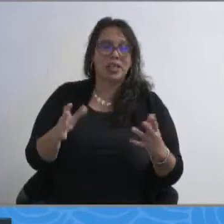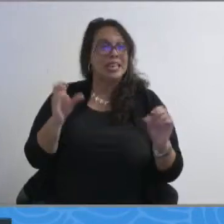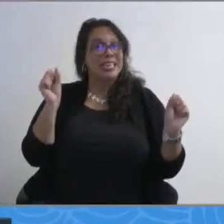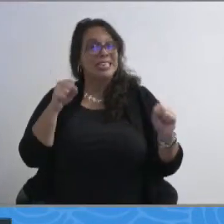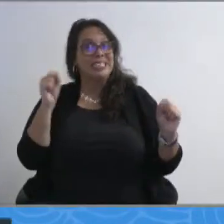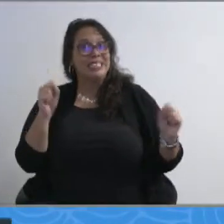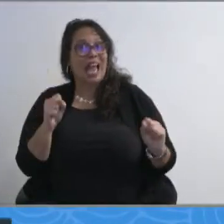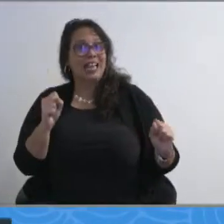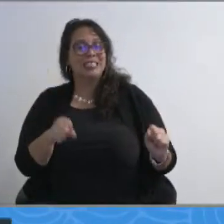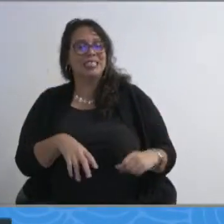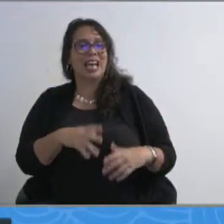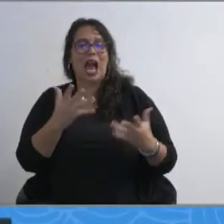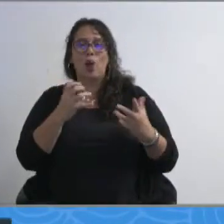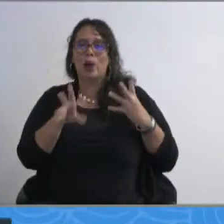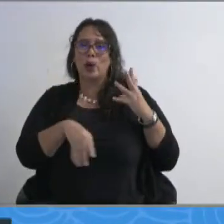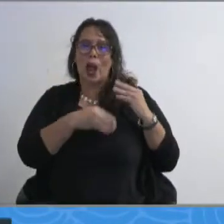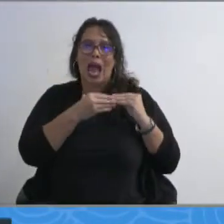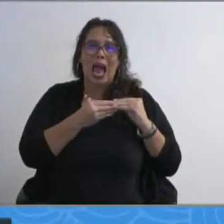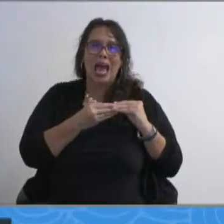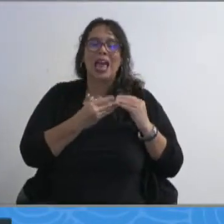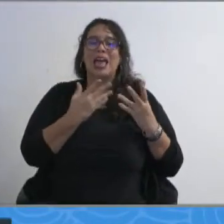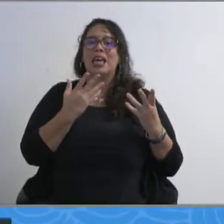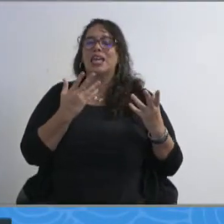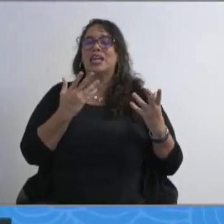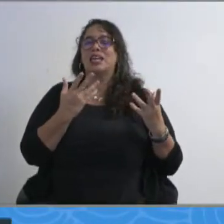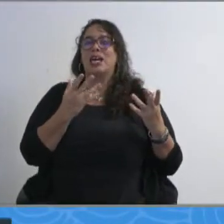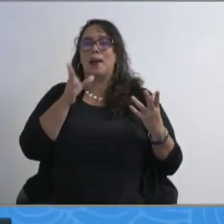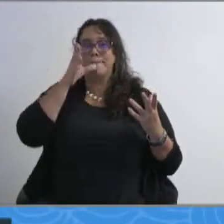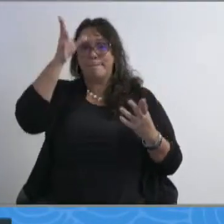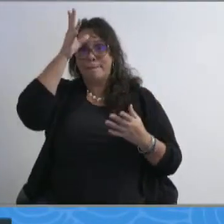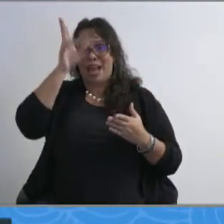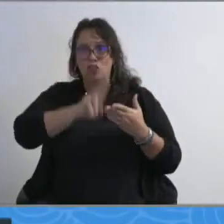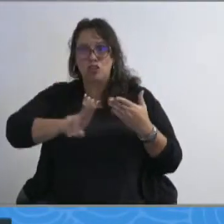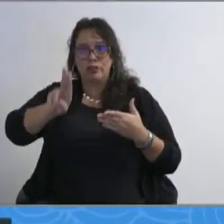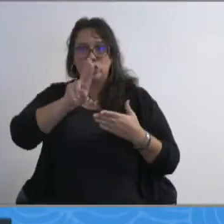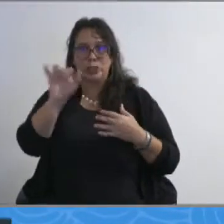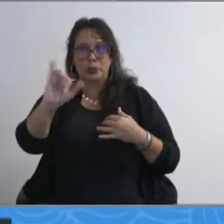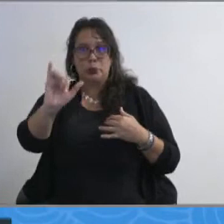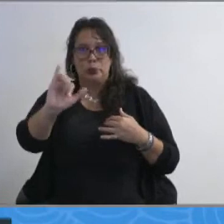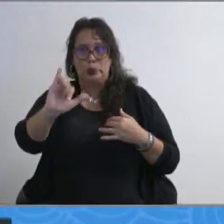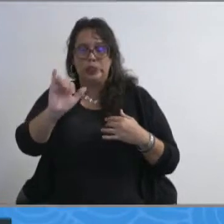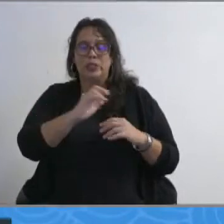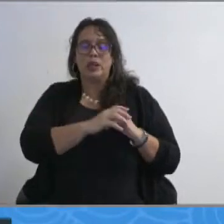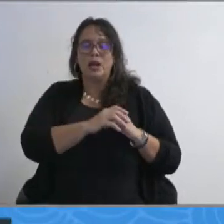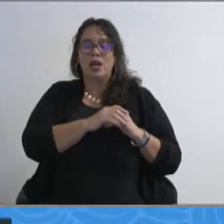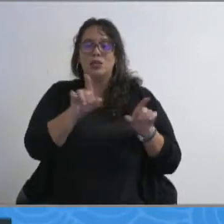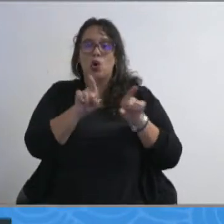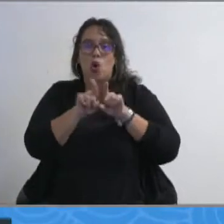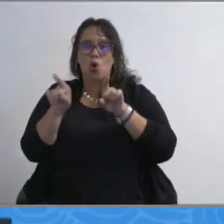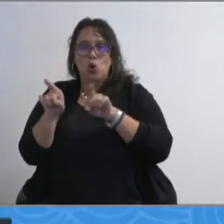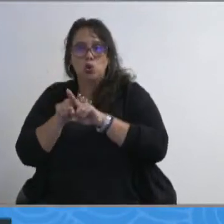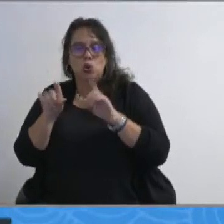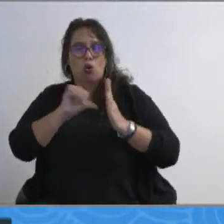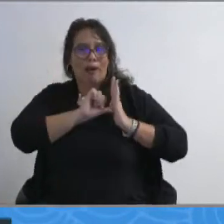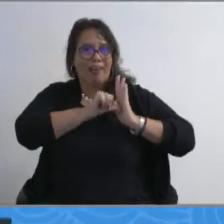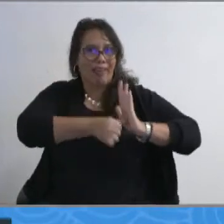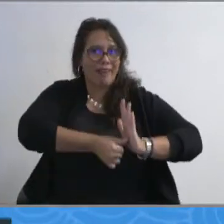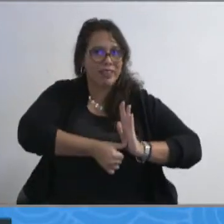And I'll add a plug to our Parent University as well. That there is also an emphasis on looking